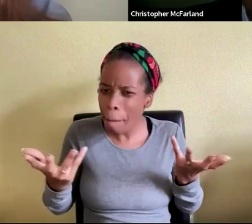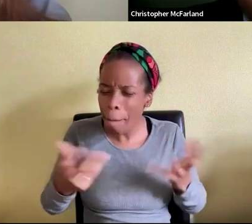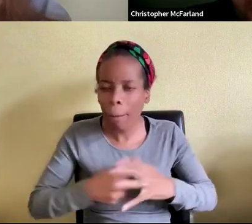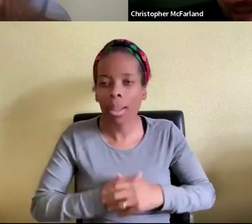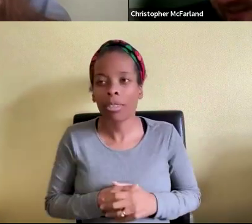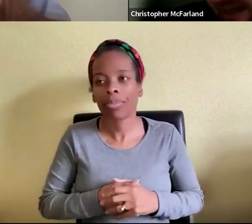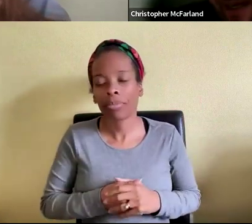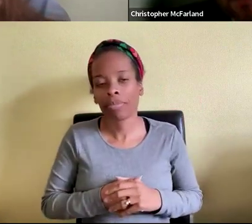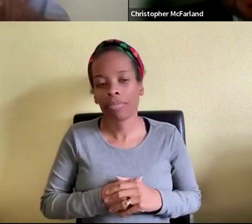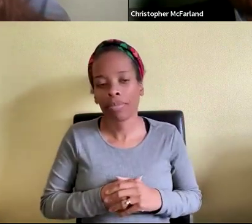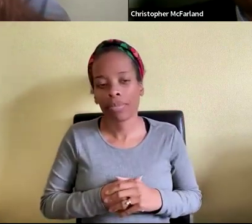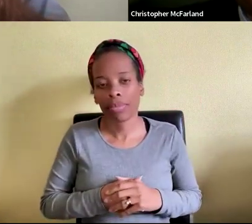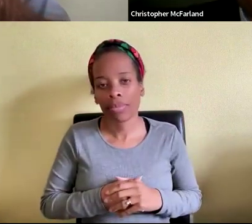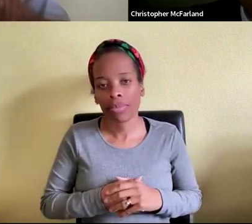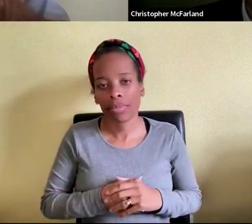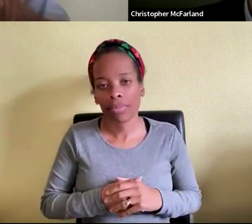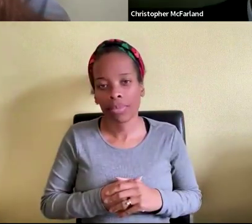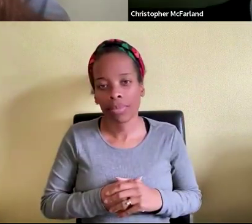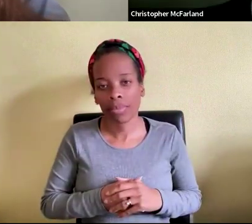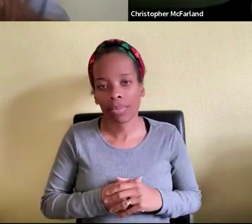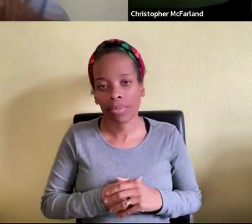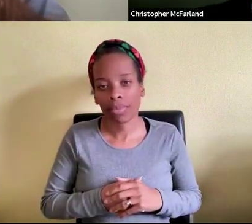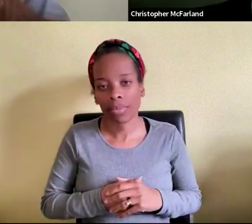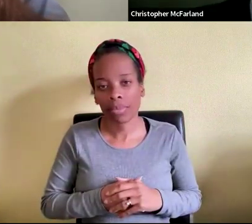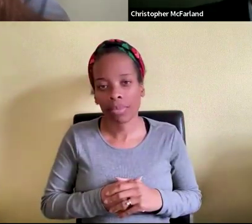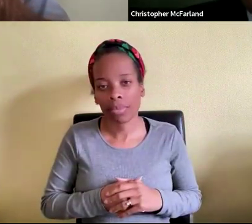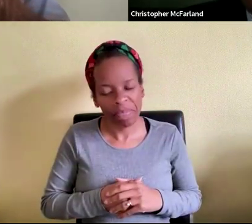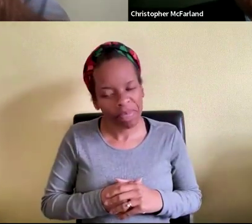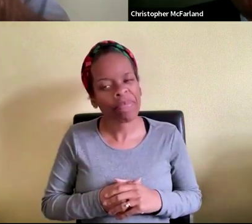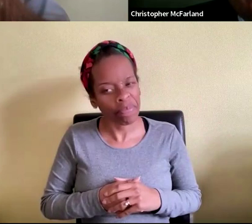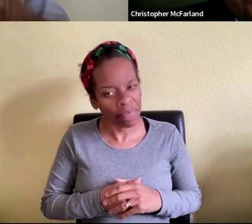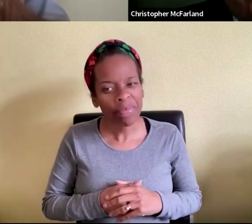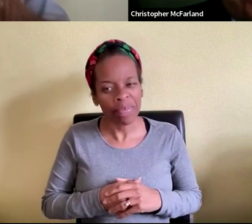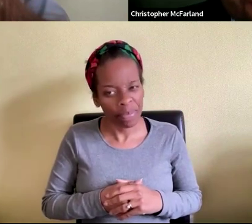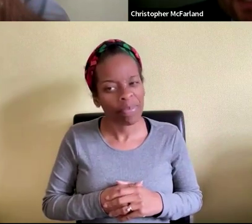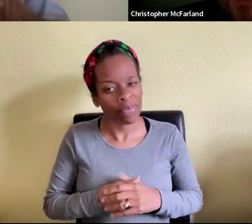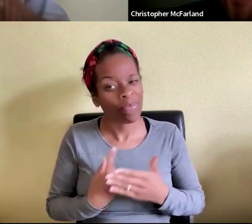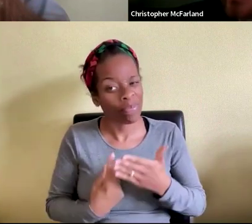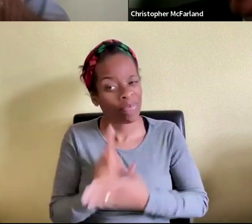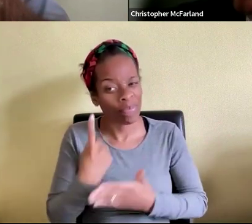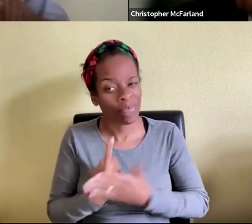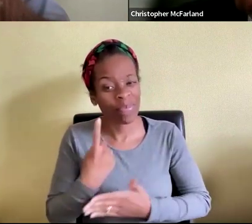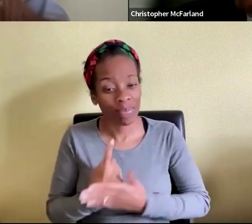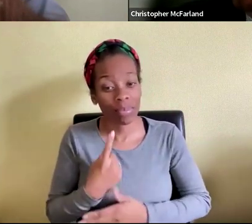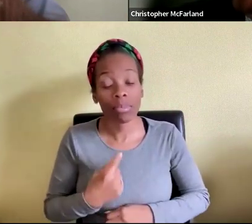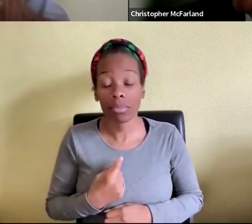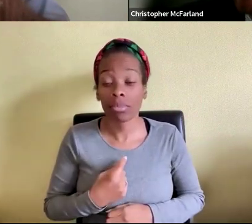Chris: Well absolutely. And and it, and again, the, the duty makes it very clear that it's about removing a